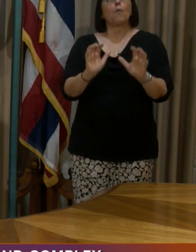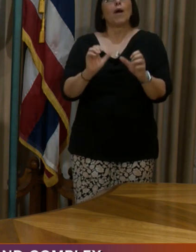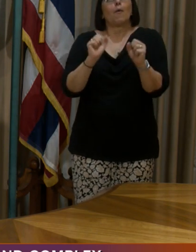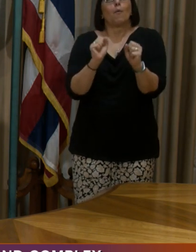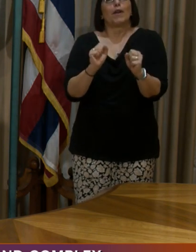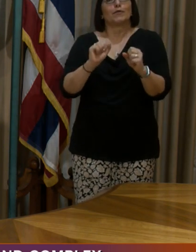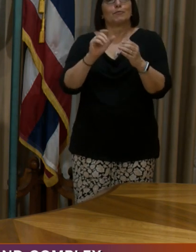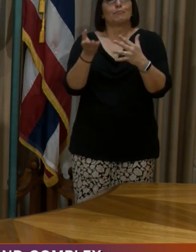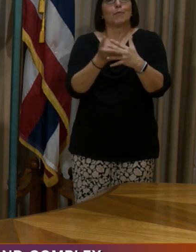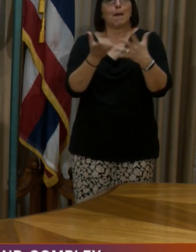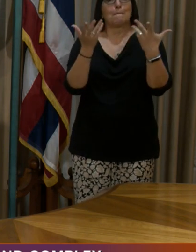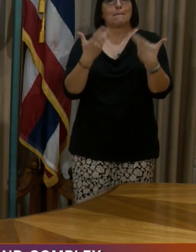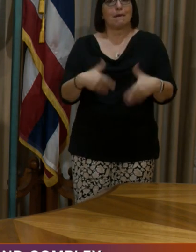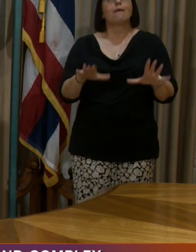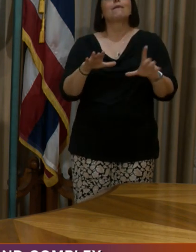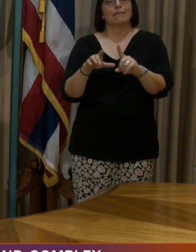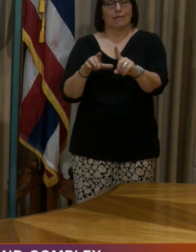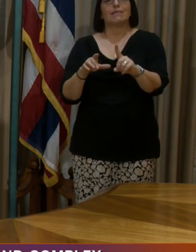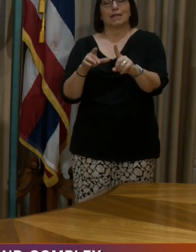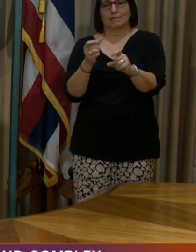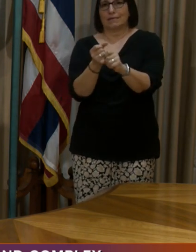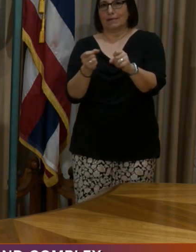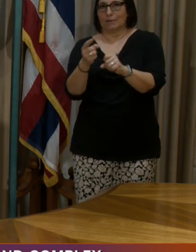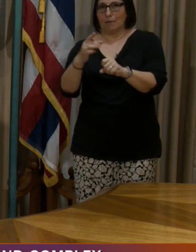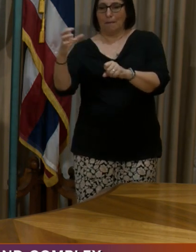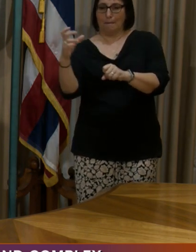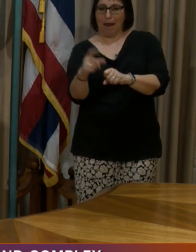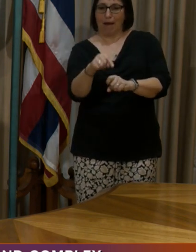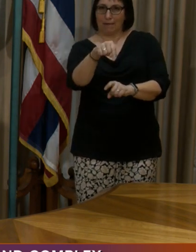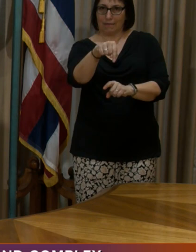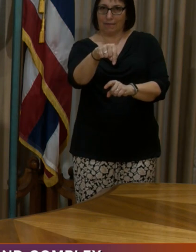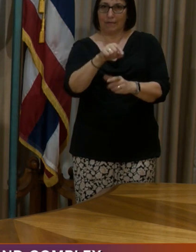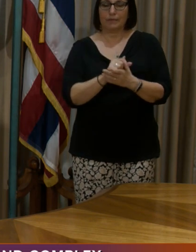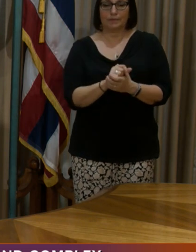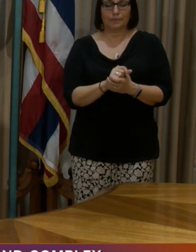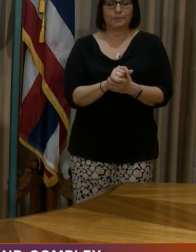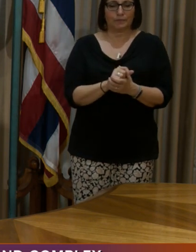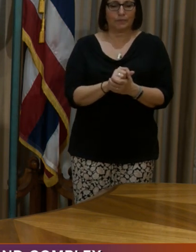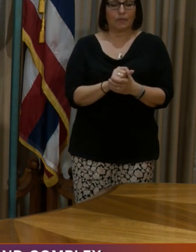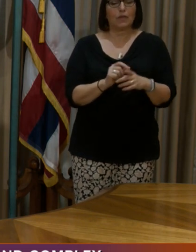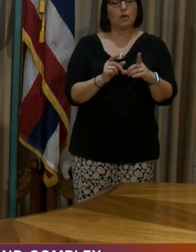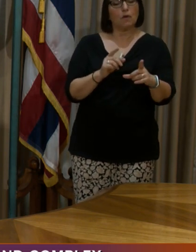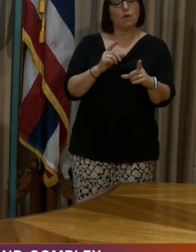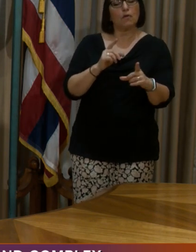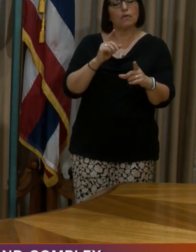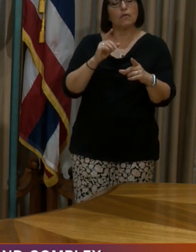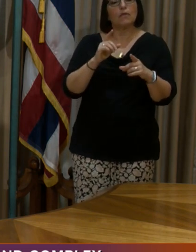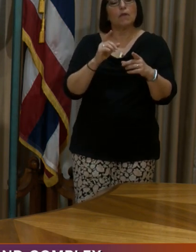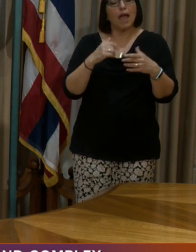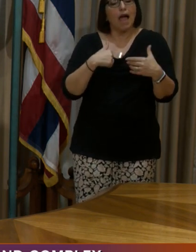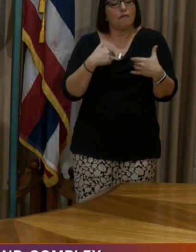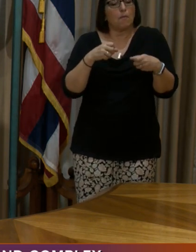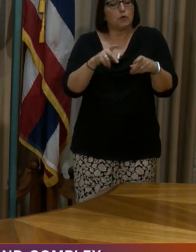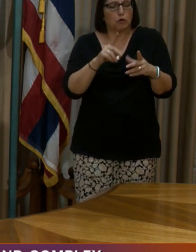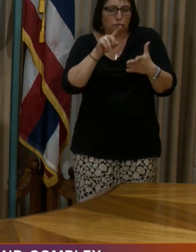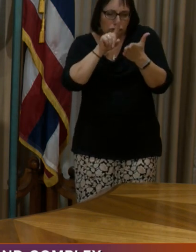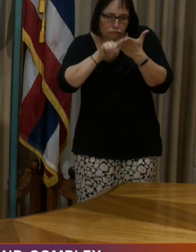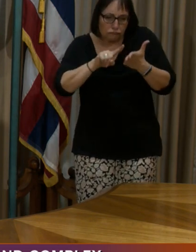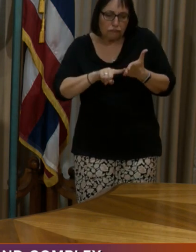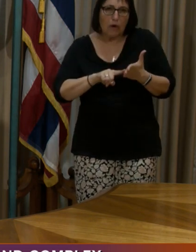IN PERSON INSTRUCTION UNTIL AFTER THE WINTER BREAK AND THAT WILL DEPEND ON CONTINUED GUIDANCE AND WHAT THE METRICS SHOW ABOUT THE POSITIVITY RATES